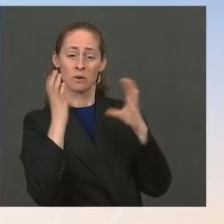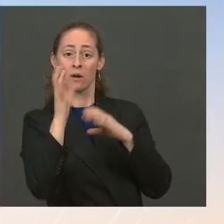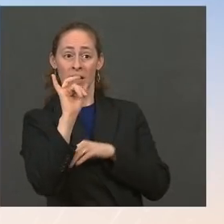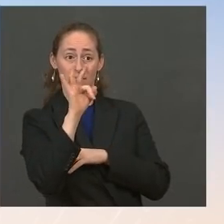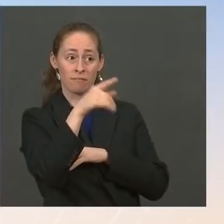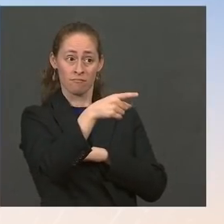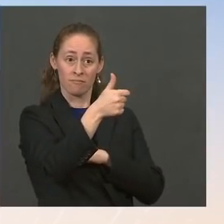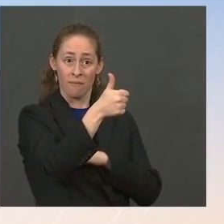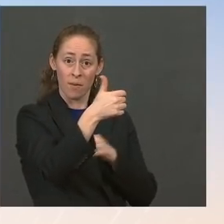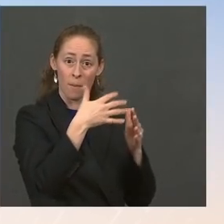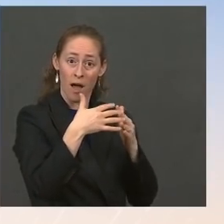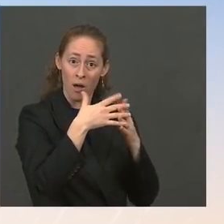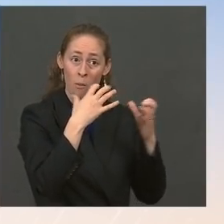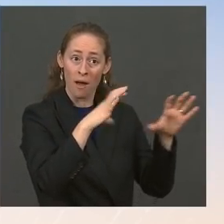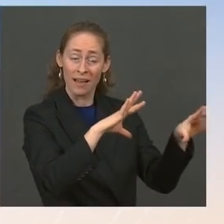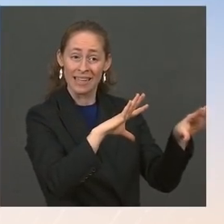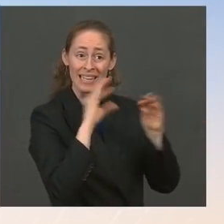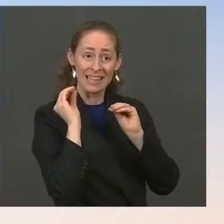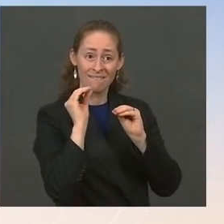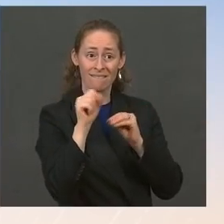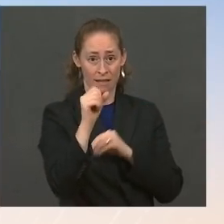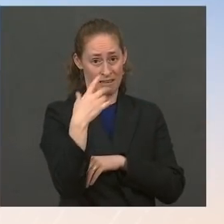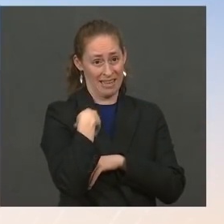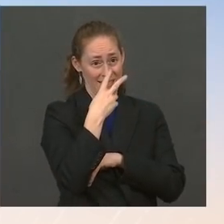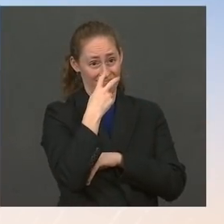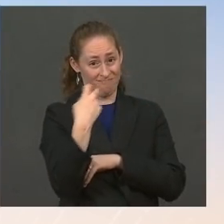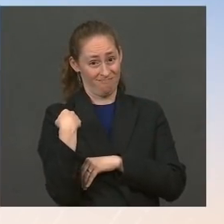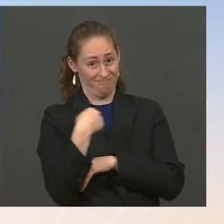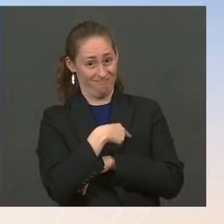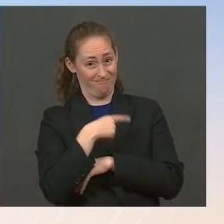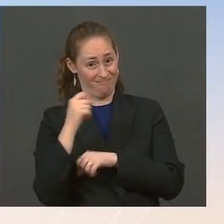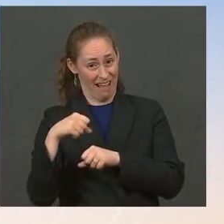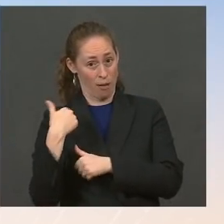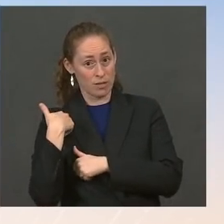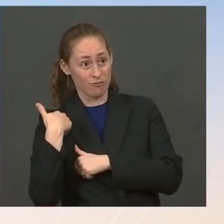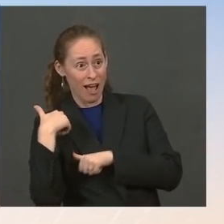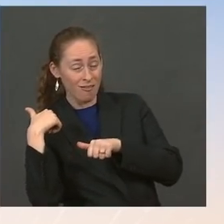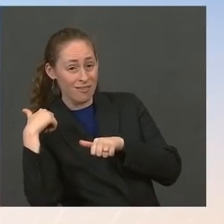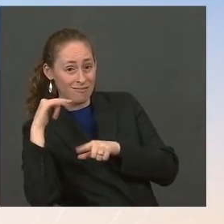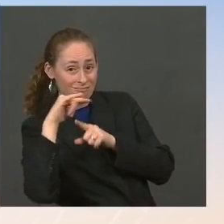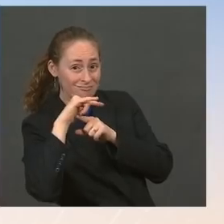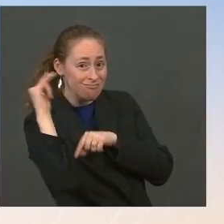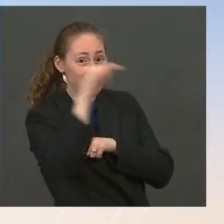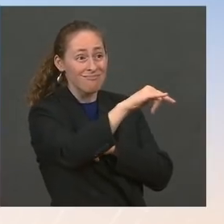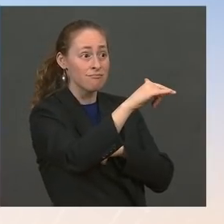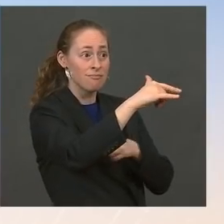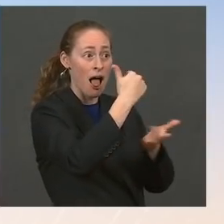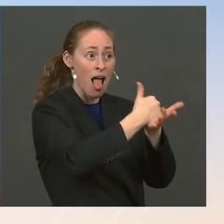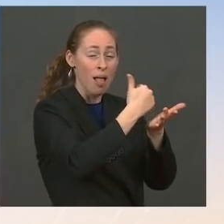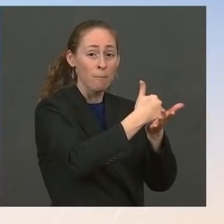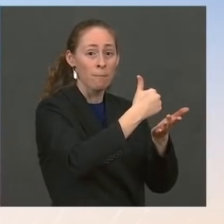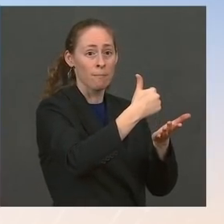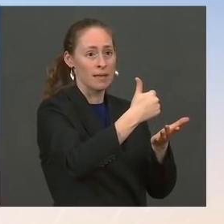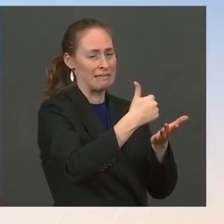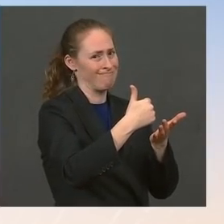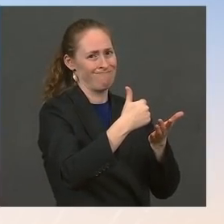will be able to facilitate a military evacuation in a dangerous environment. There are no plans -- and people should understand this who are on the ground --